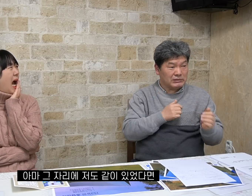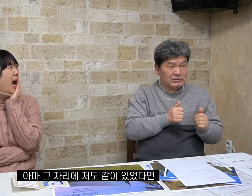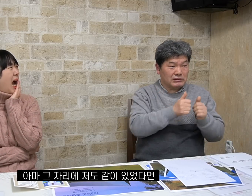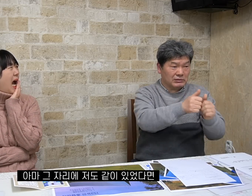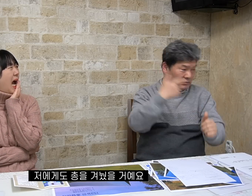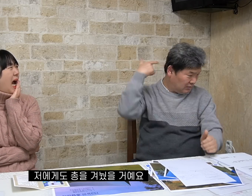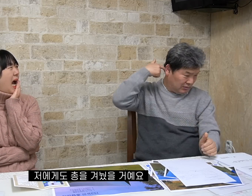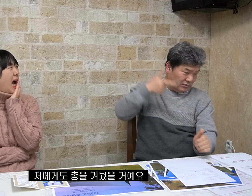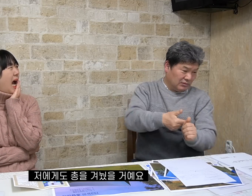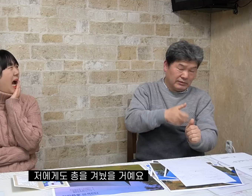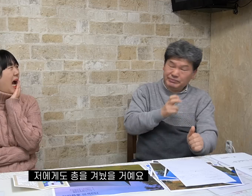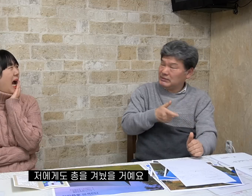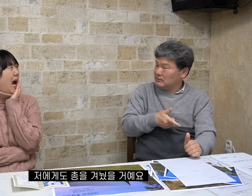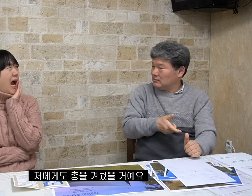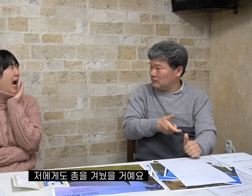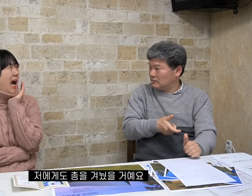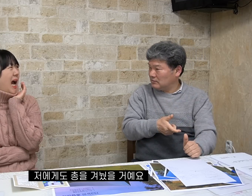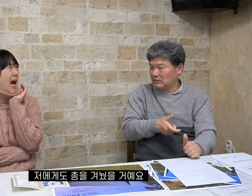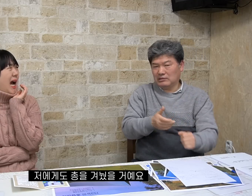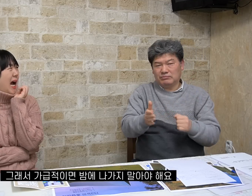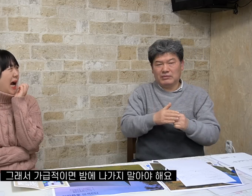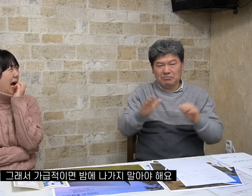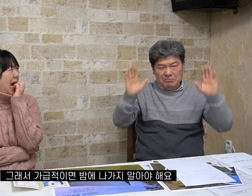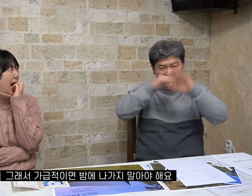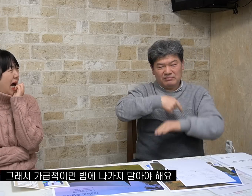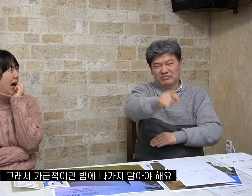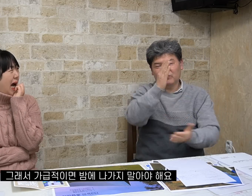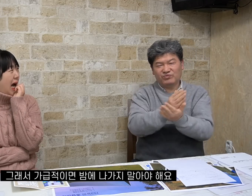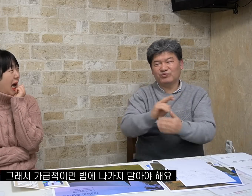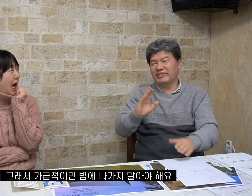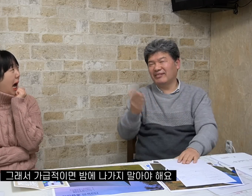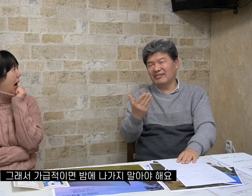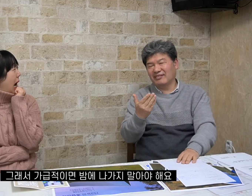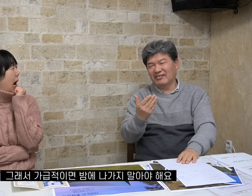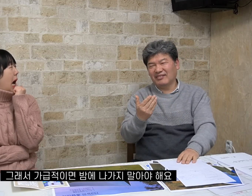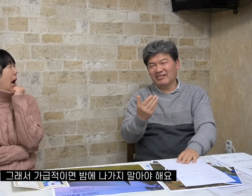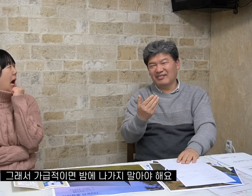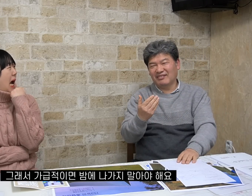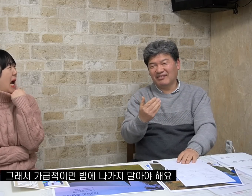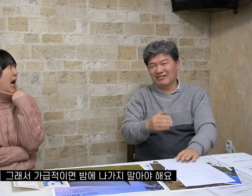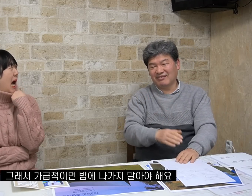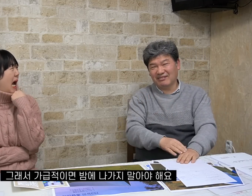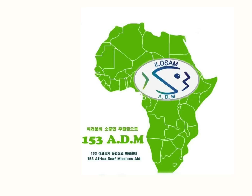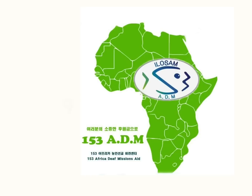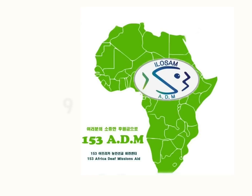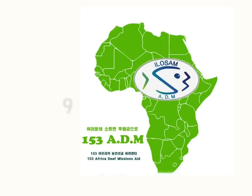If I had been there, the assailant would have pointed a gun at me as well. So, if possible, try not to go out at night.